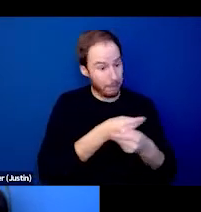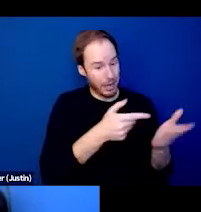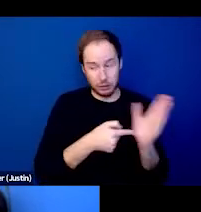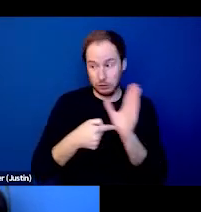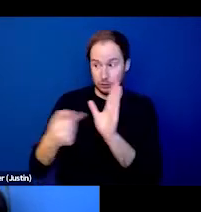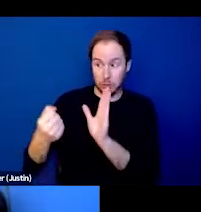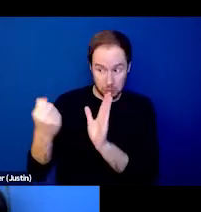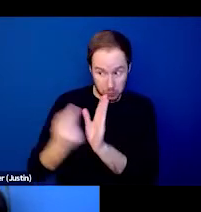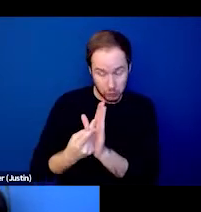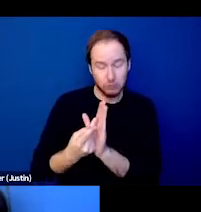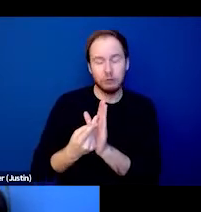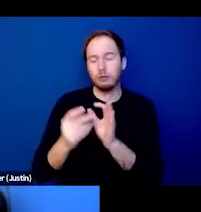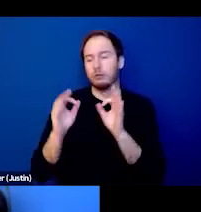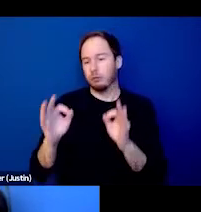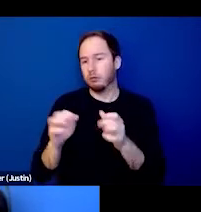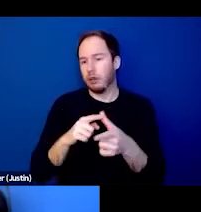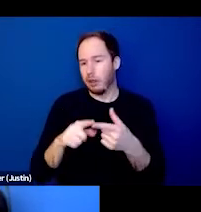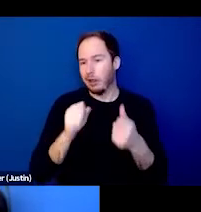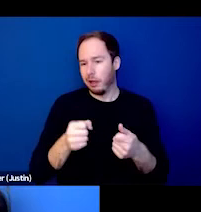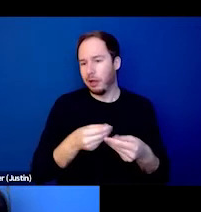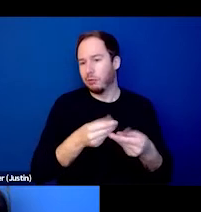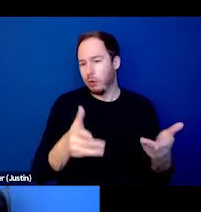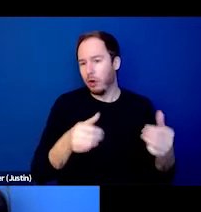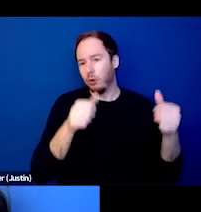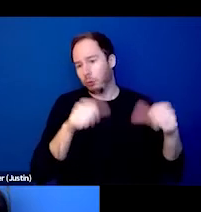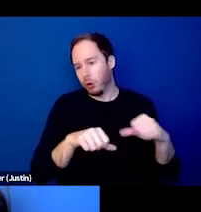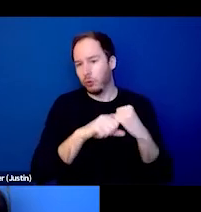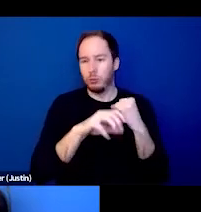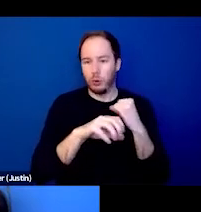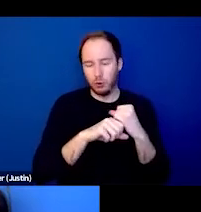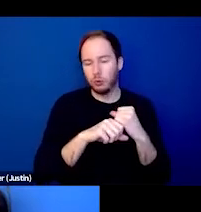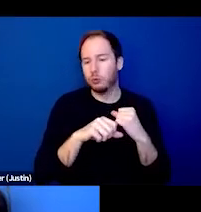or materials within the community or to the broader public.